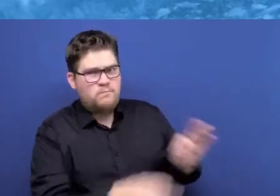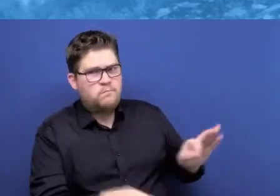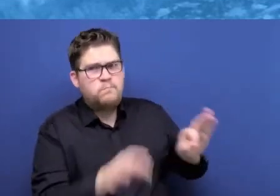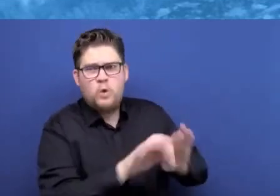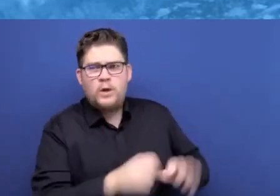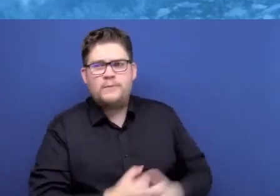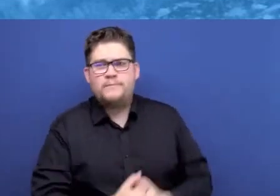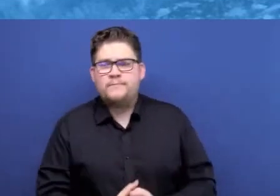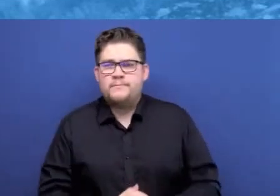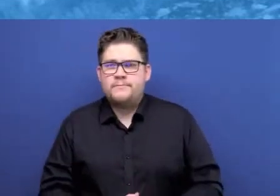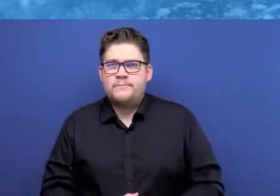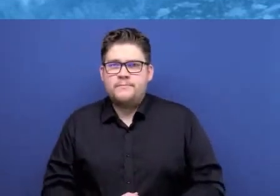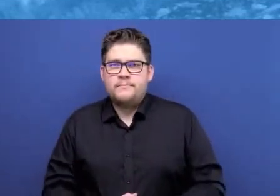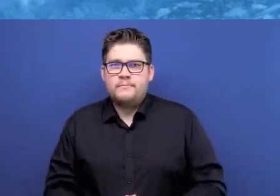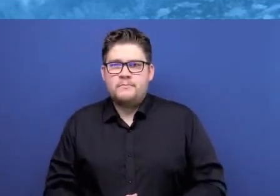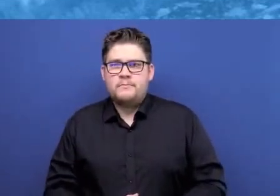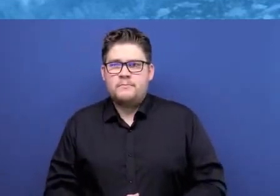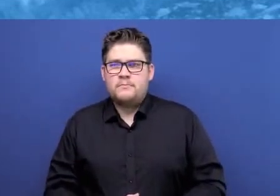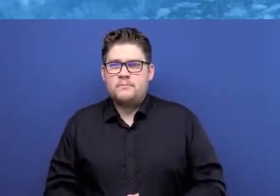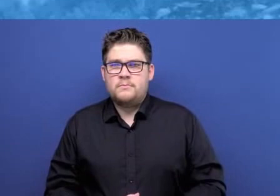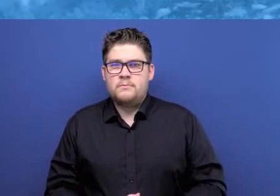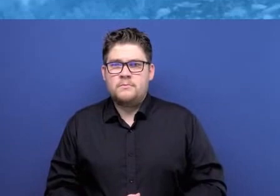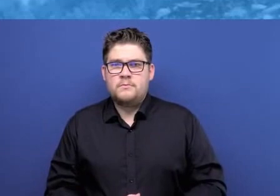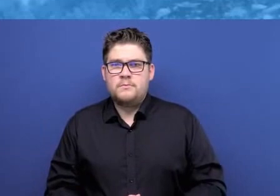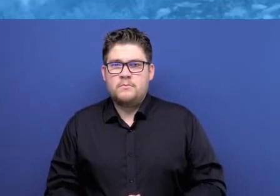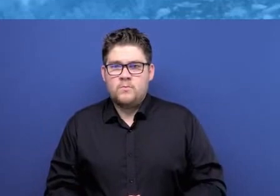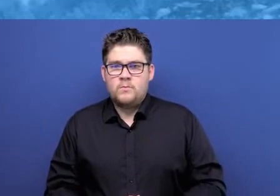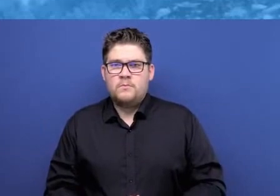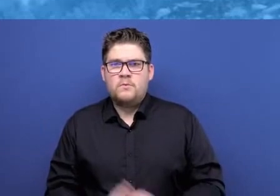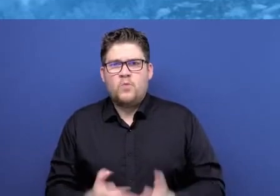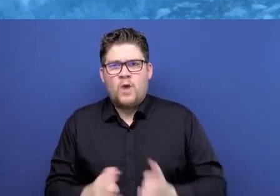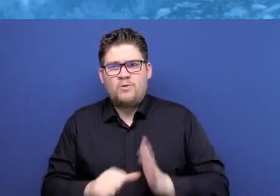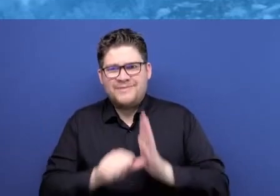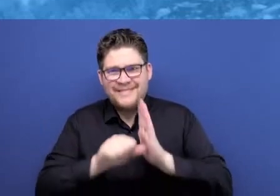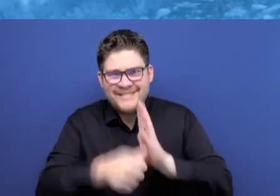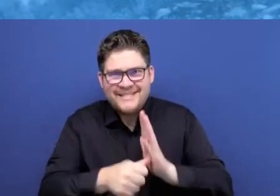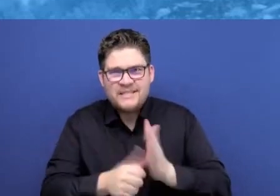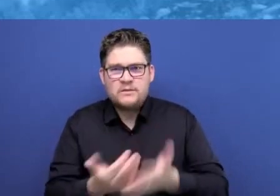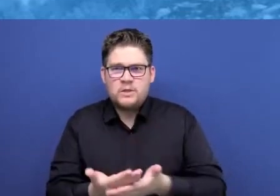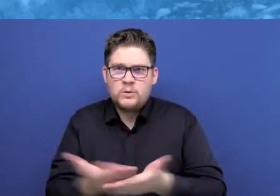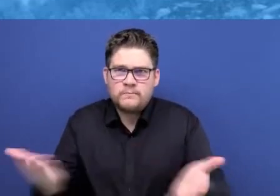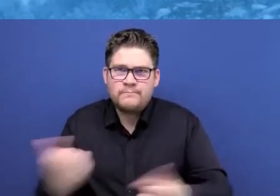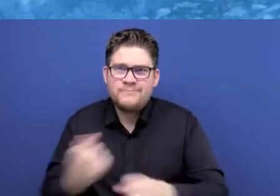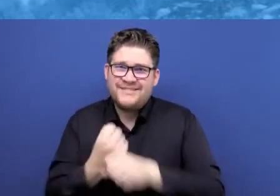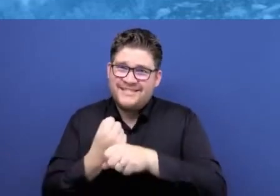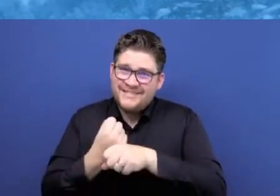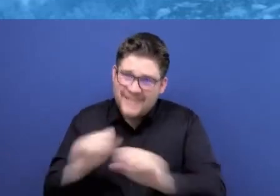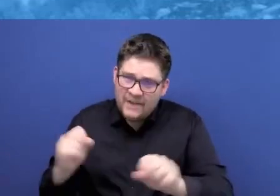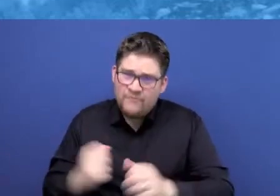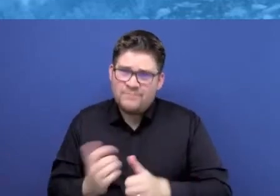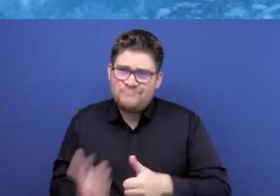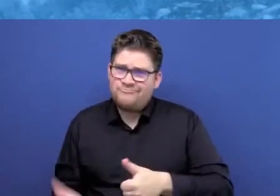make sure that everyone is safe in these really dynamic can